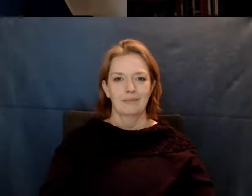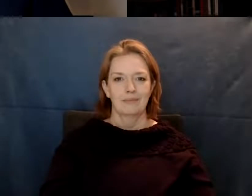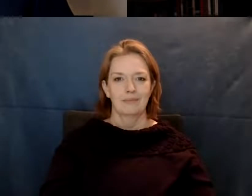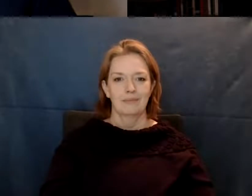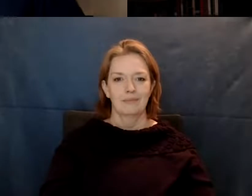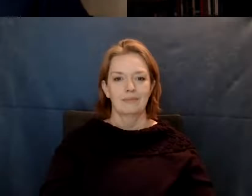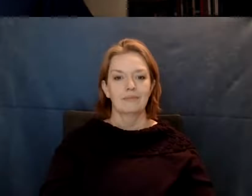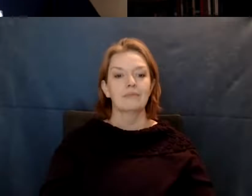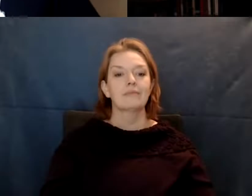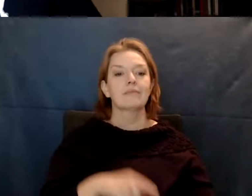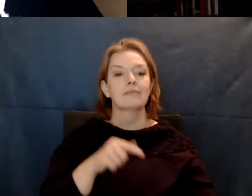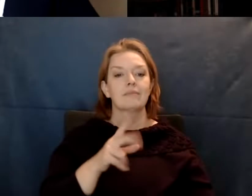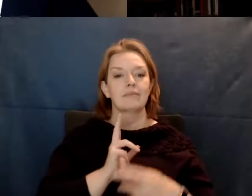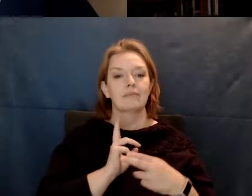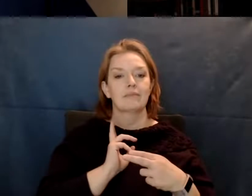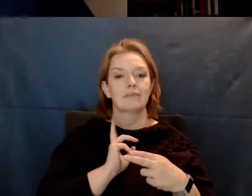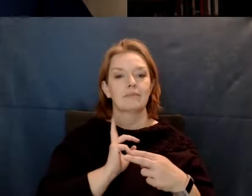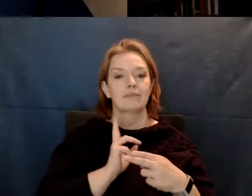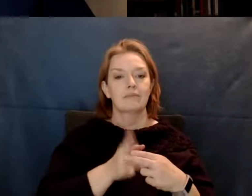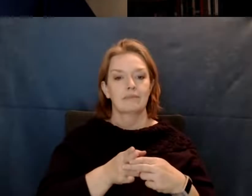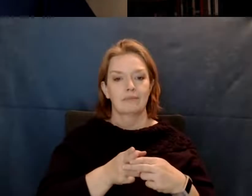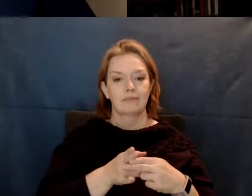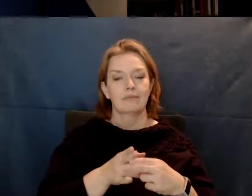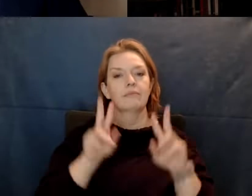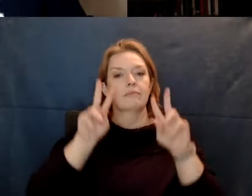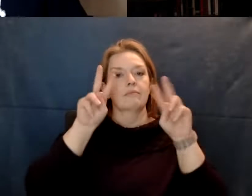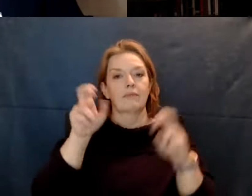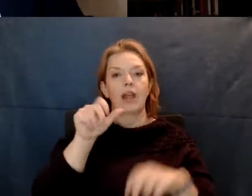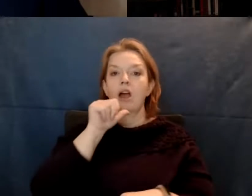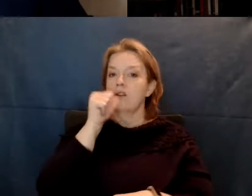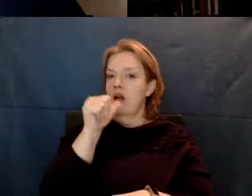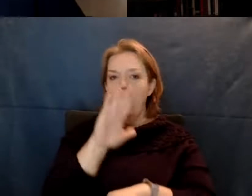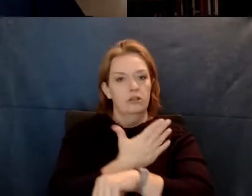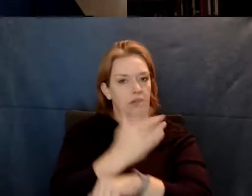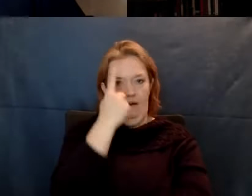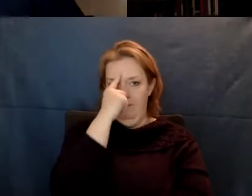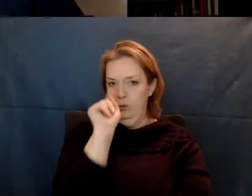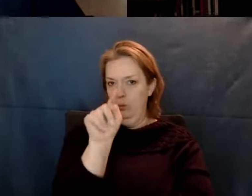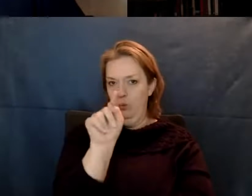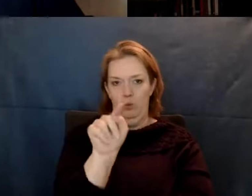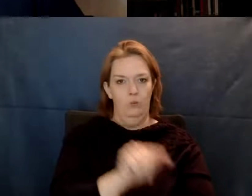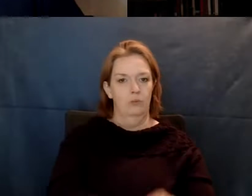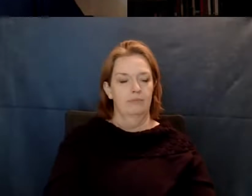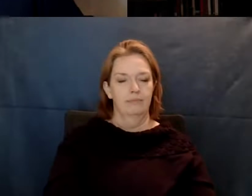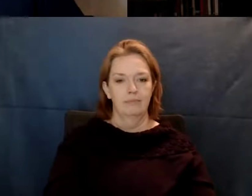This one's called: Not a Song For You